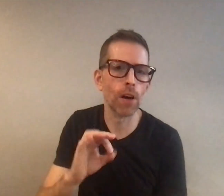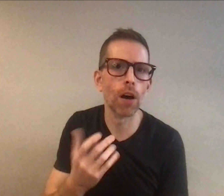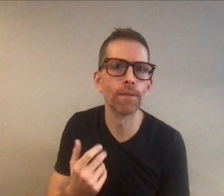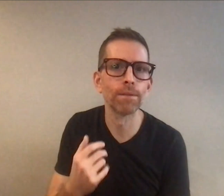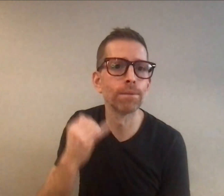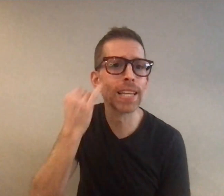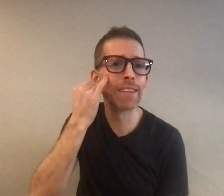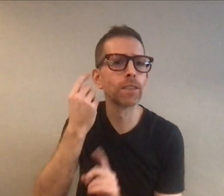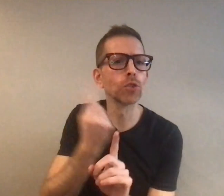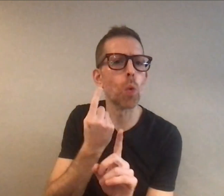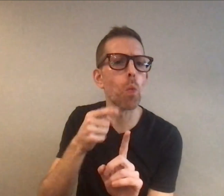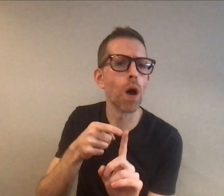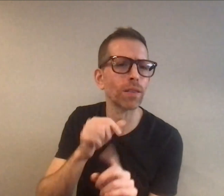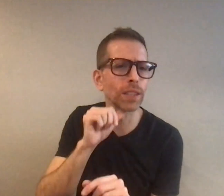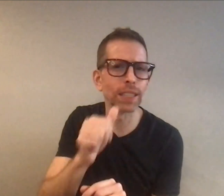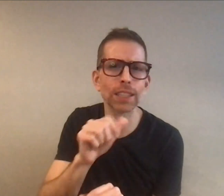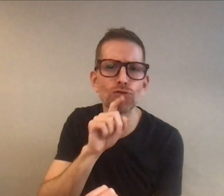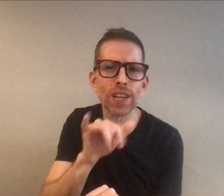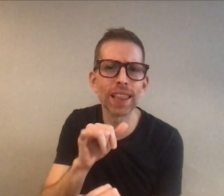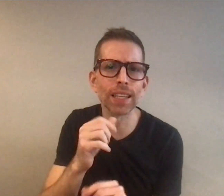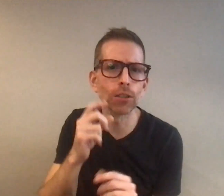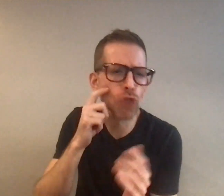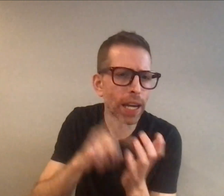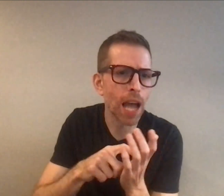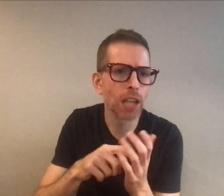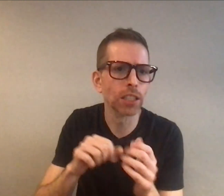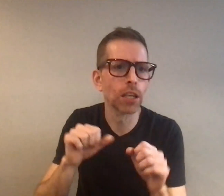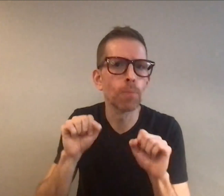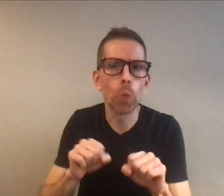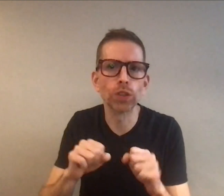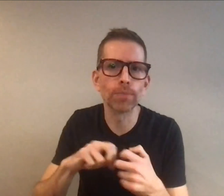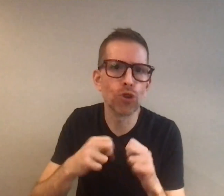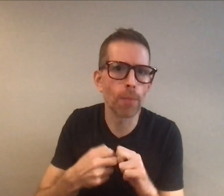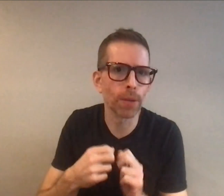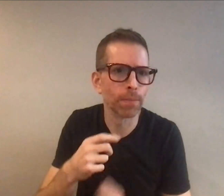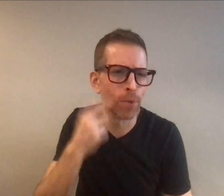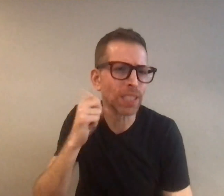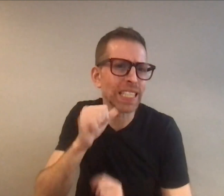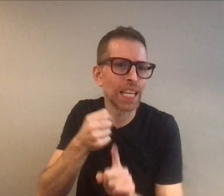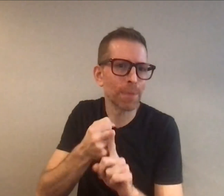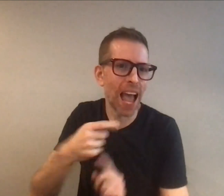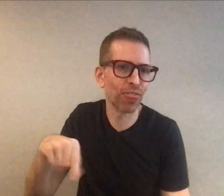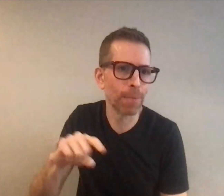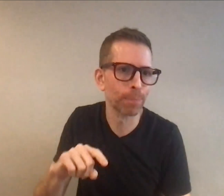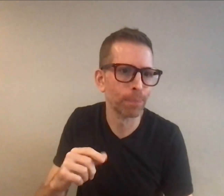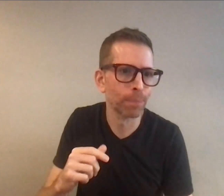recognize a potential problem because it doesn't impact them personally, they're not going to have a good solution for it.